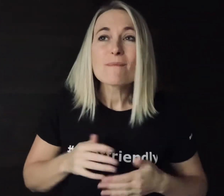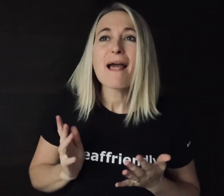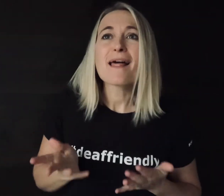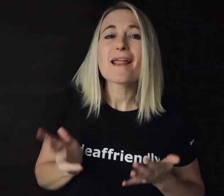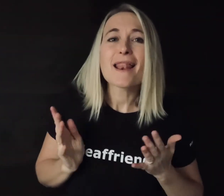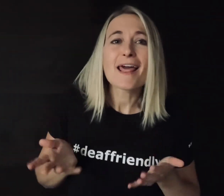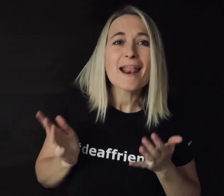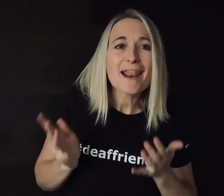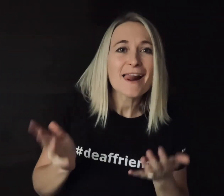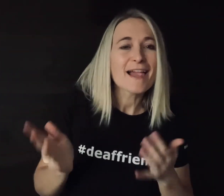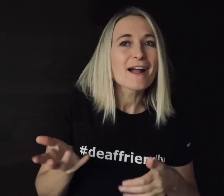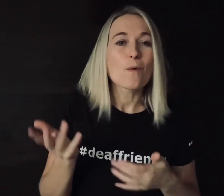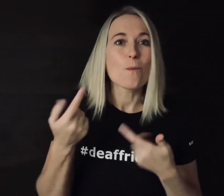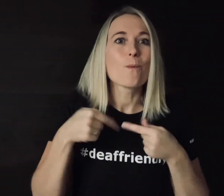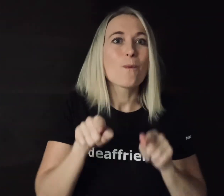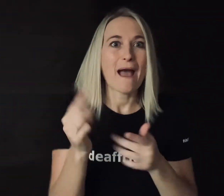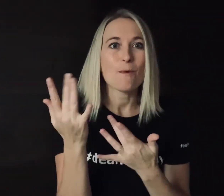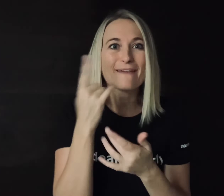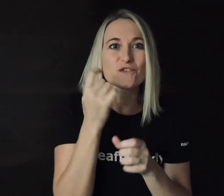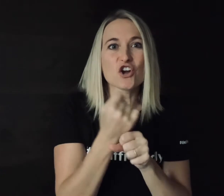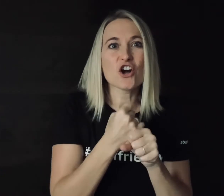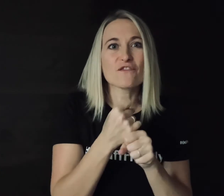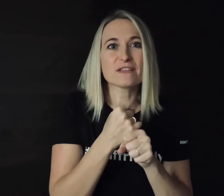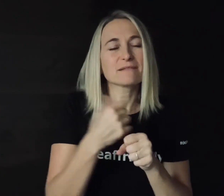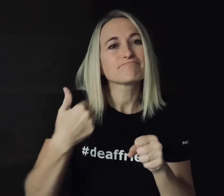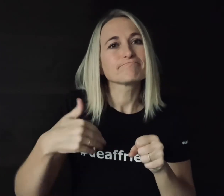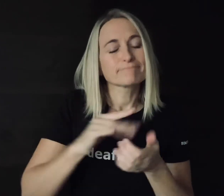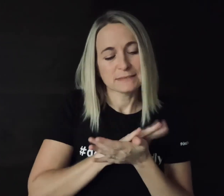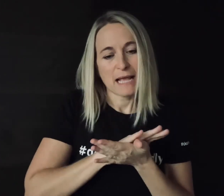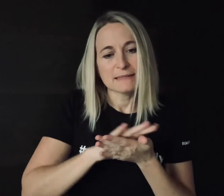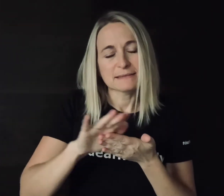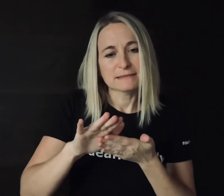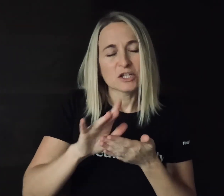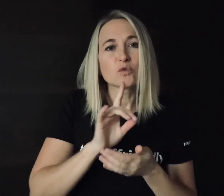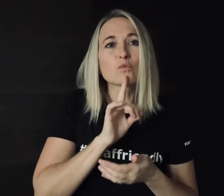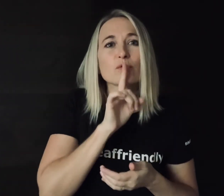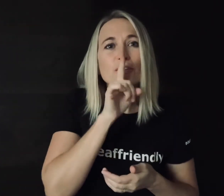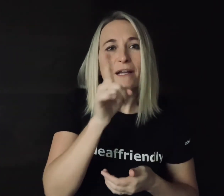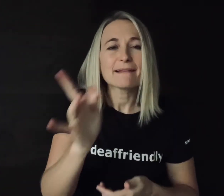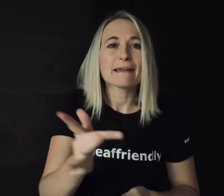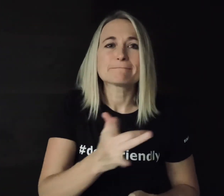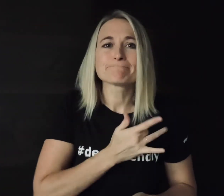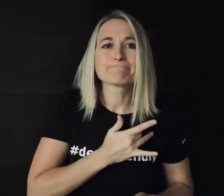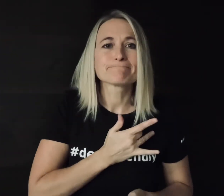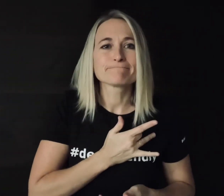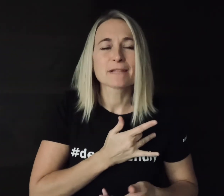While waiting for my coffee, we were chatting away. Wow, this is really nice. This really touched me deeply.